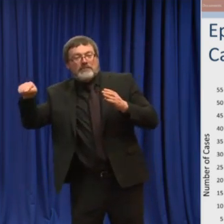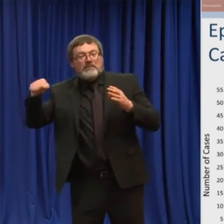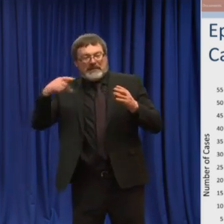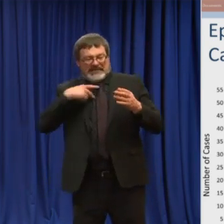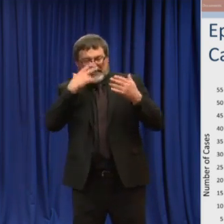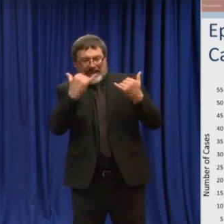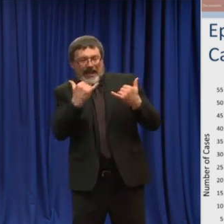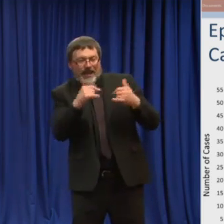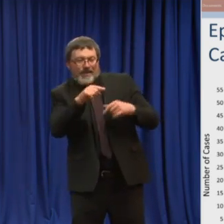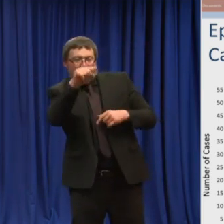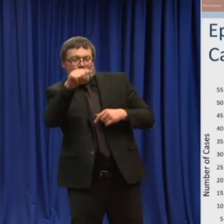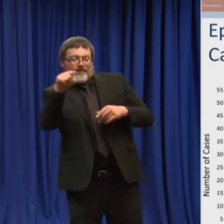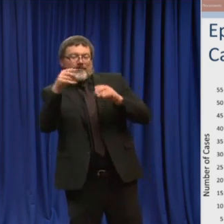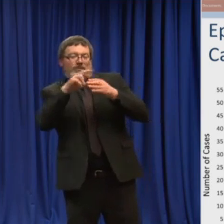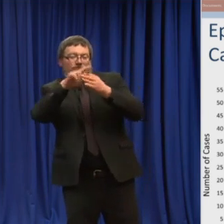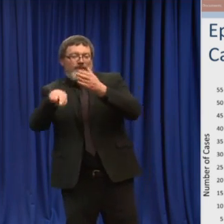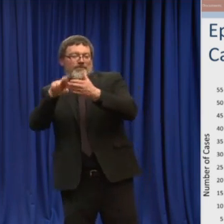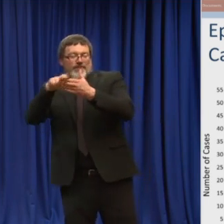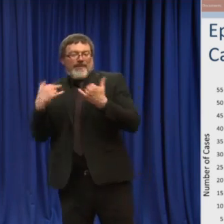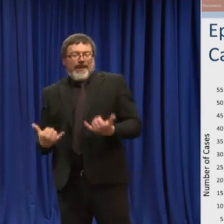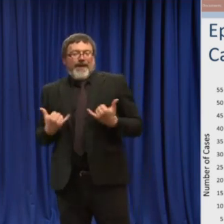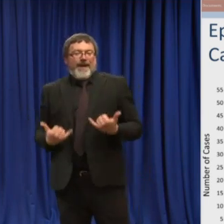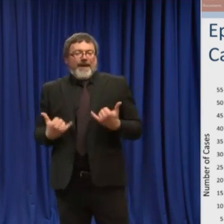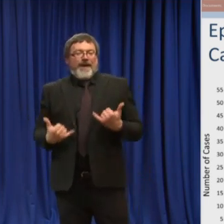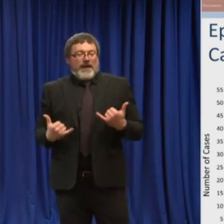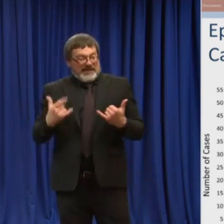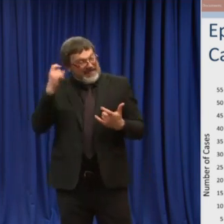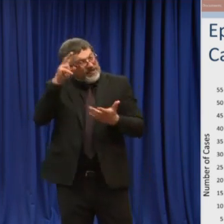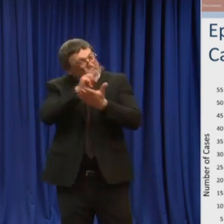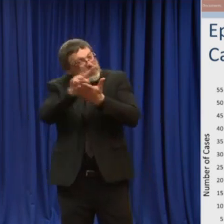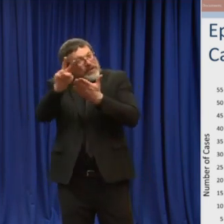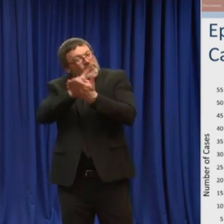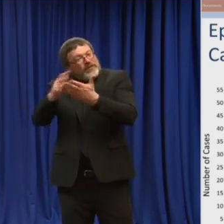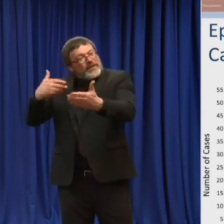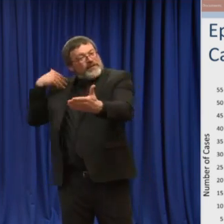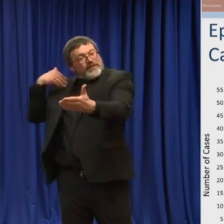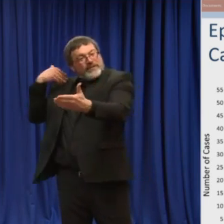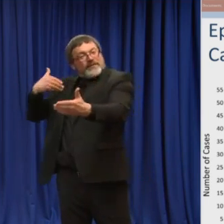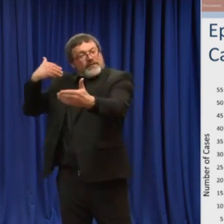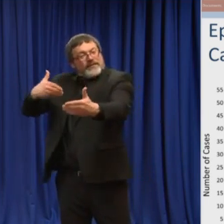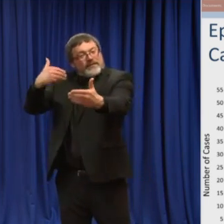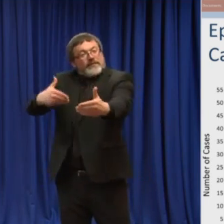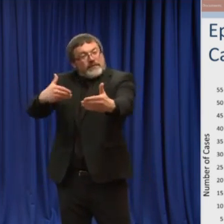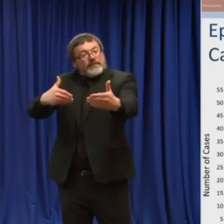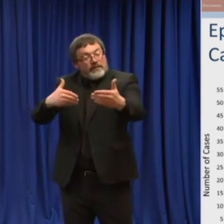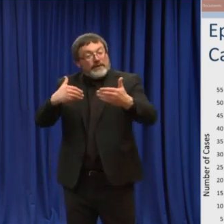SOME OF THE EFFECTS OF THE EARLY INTERVENTIONS OF MOVING SCHOOLS TO REMOTE LEARNING LIMITING MASS GATHERINGS OR CANCELING MASS GATHERINGS.